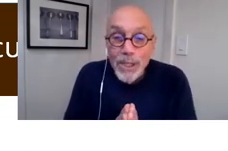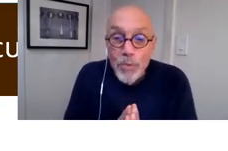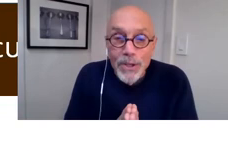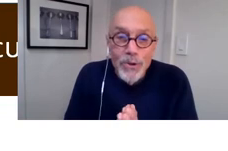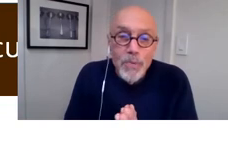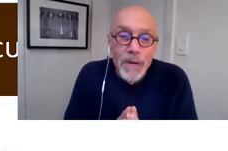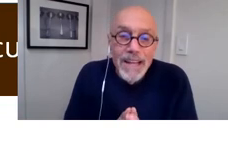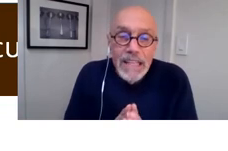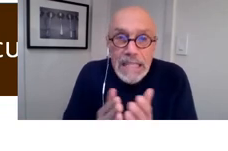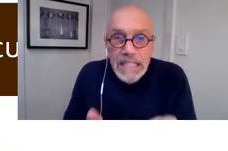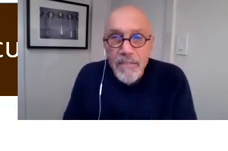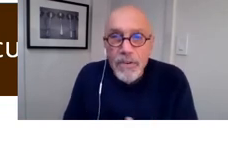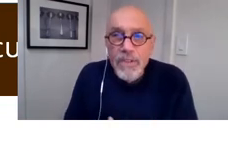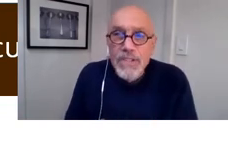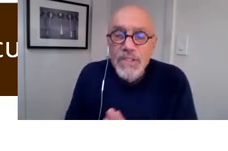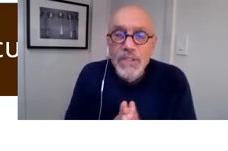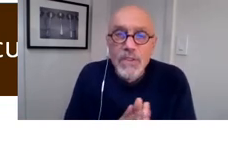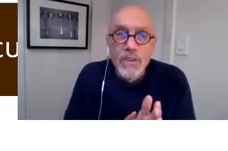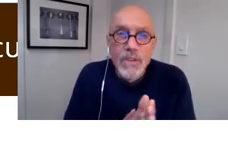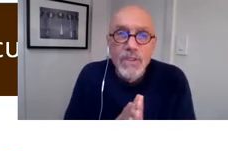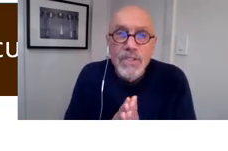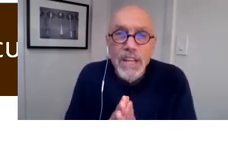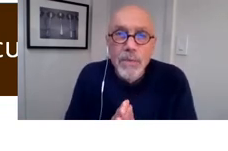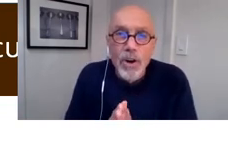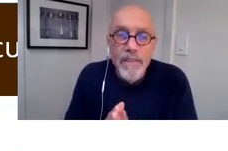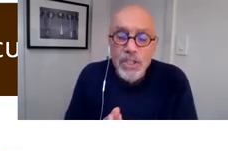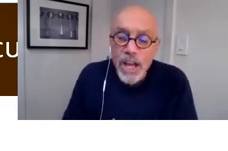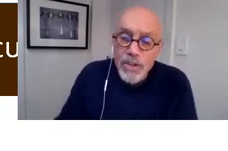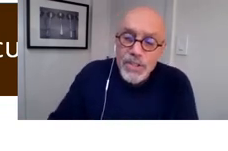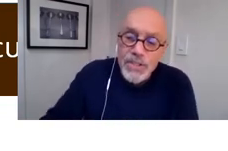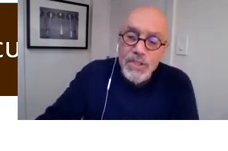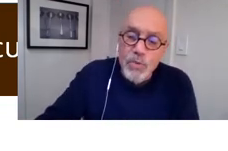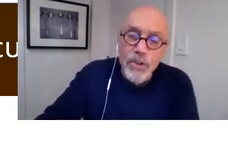be gloom and doom, but I think this effort, this sustainable coffee challenges one of